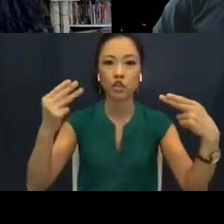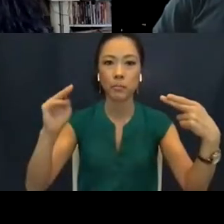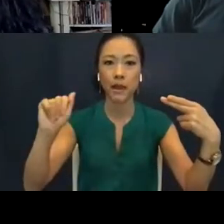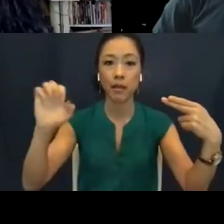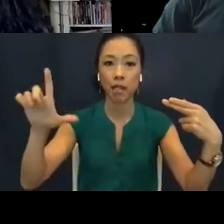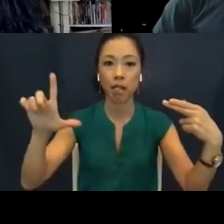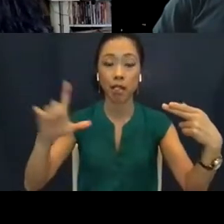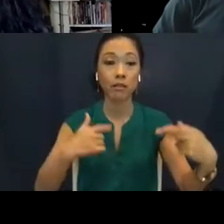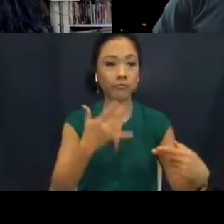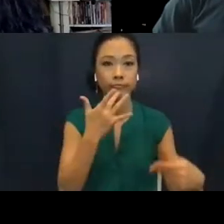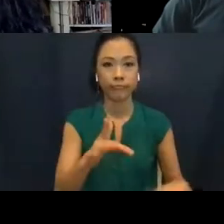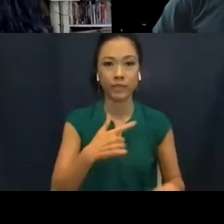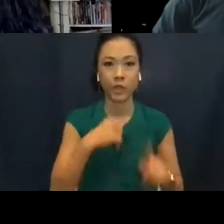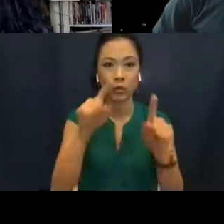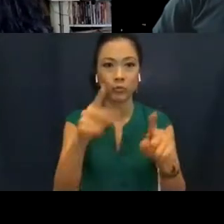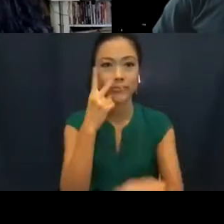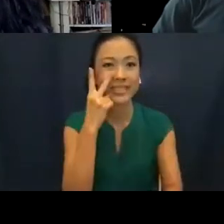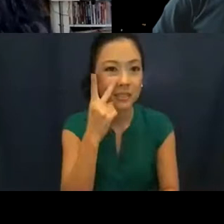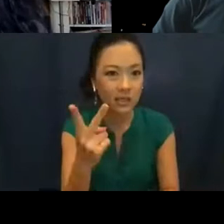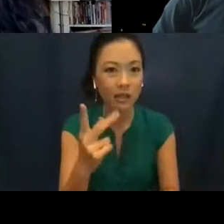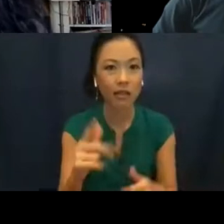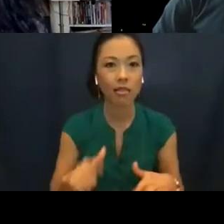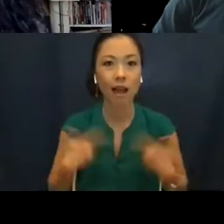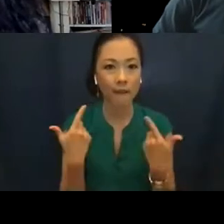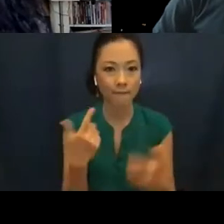the performance live. In lieu of that, there is something